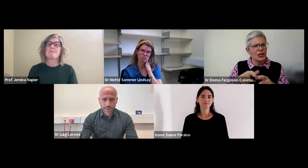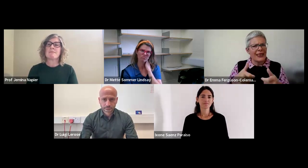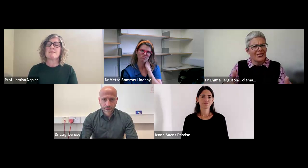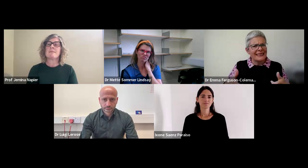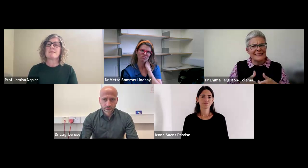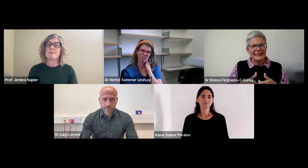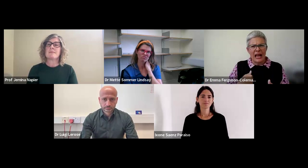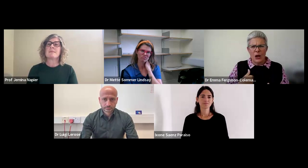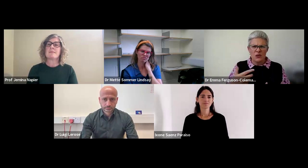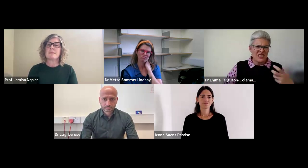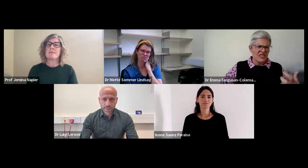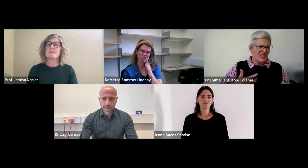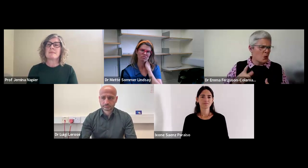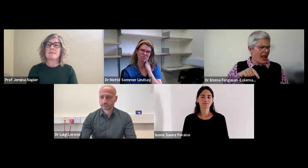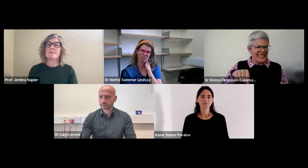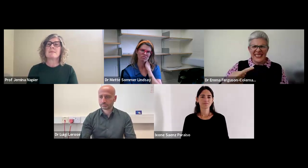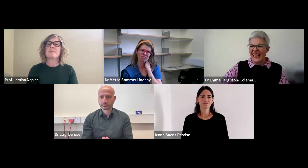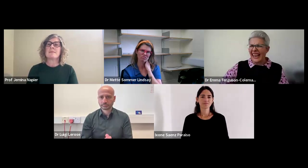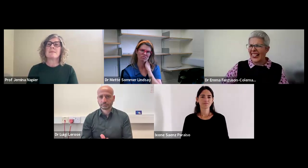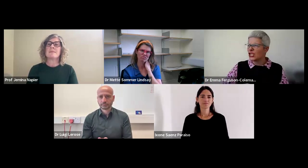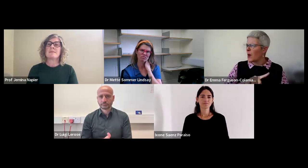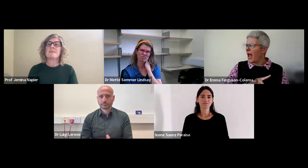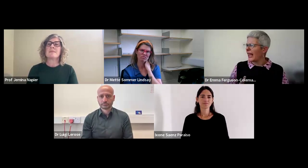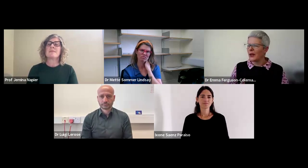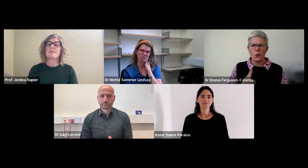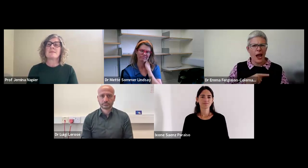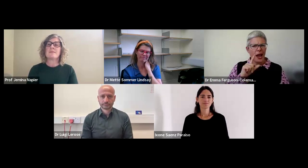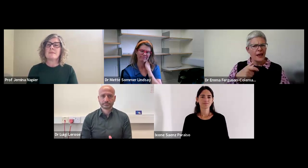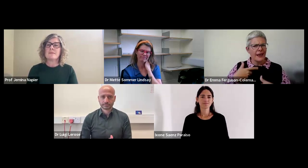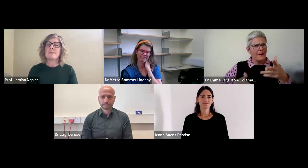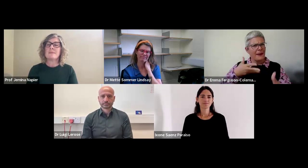happen. I remember when I submitted my PhD thesis and I was thinking, why am I having to do this in